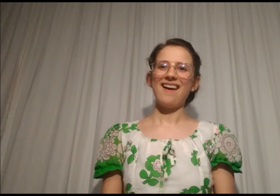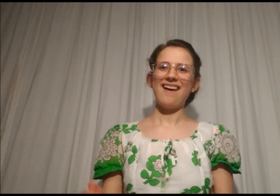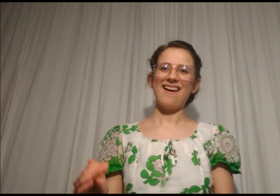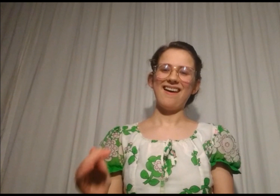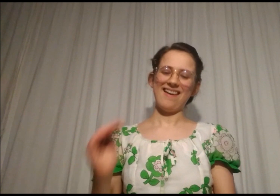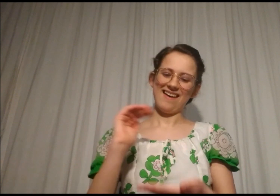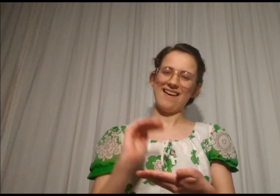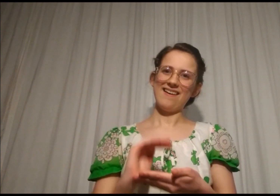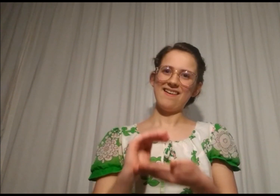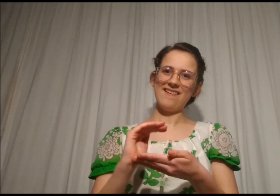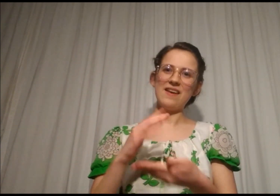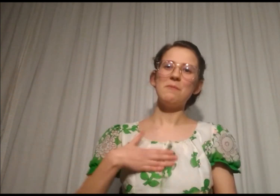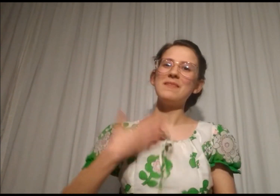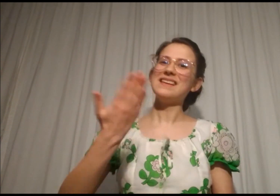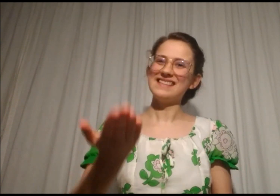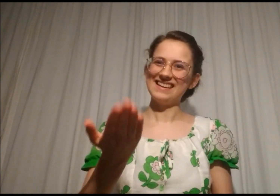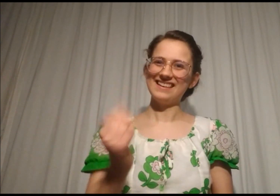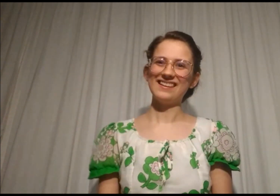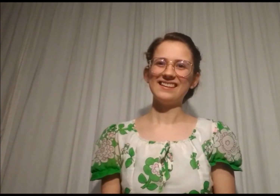Enjoy!